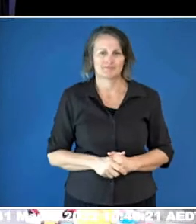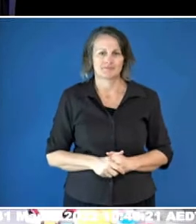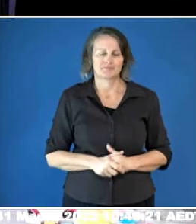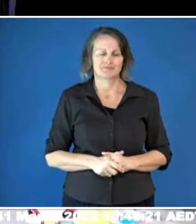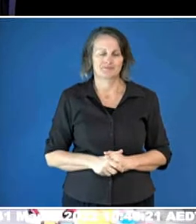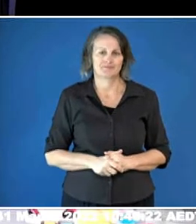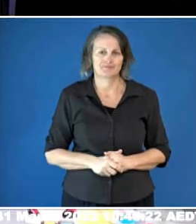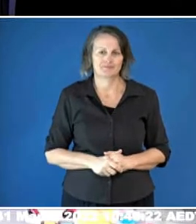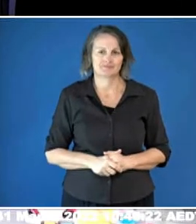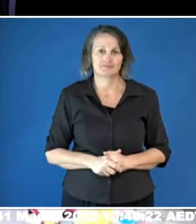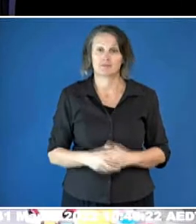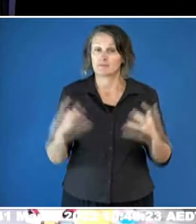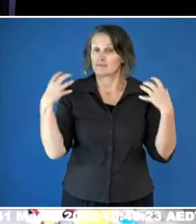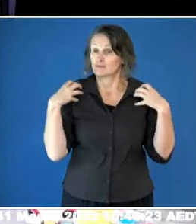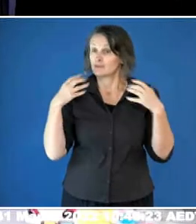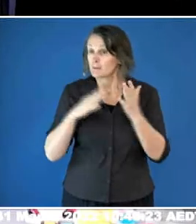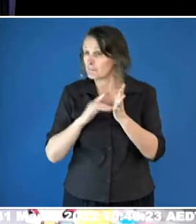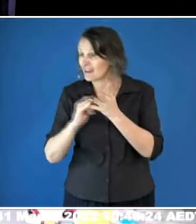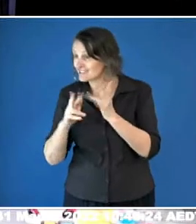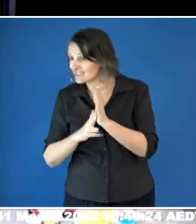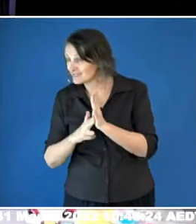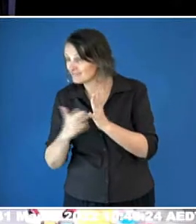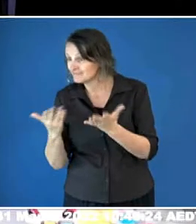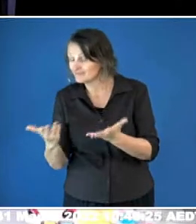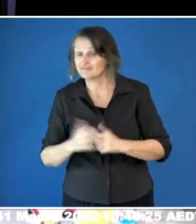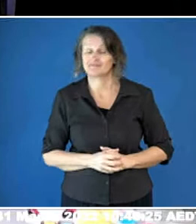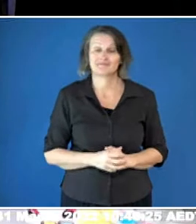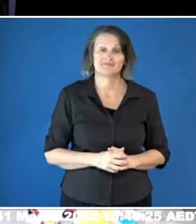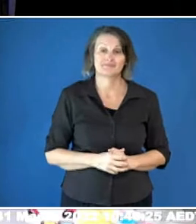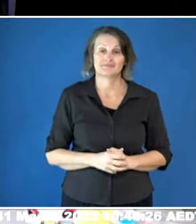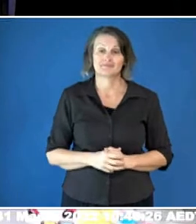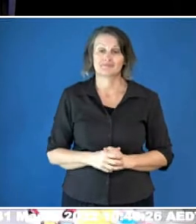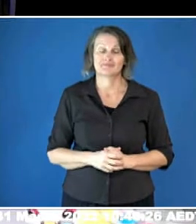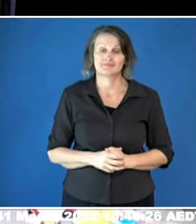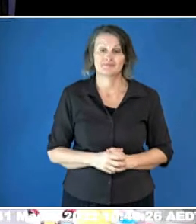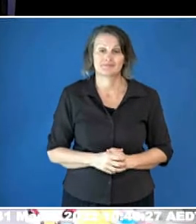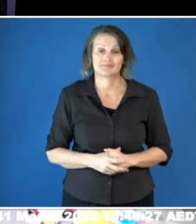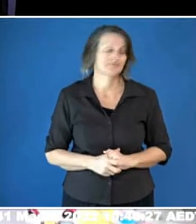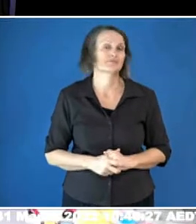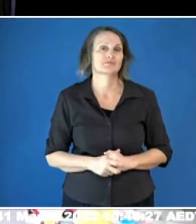Commissioner Mason, is there anything you would like to ask Libby or to say to Libby? Yes, thank you, Chair.